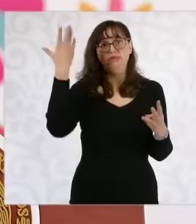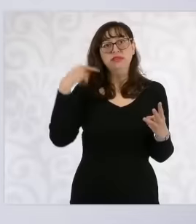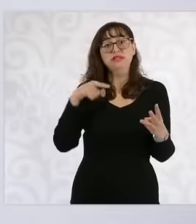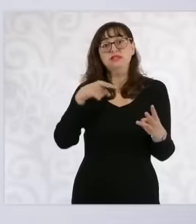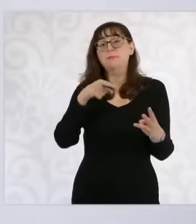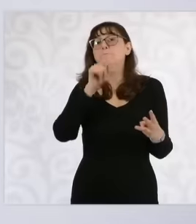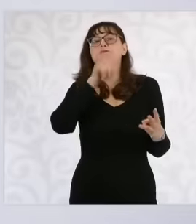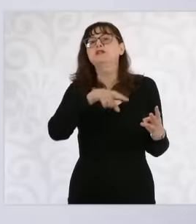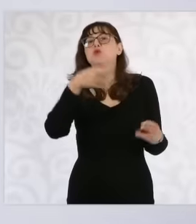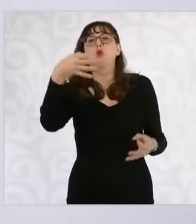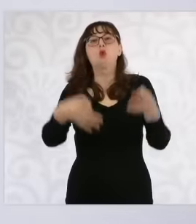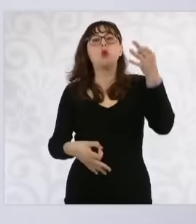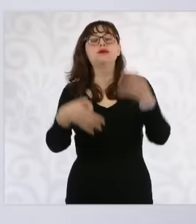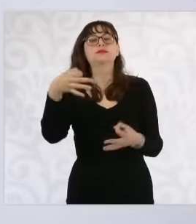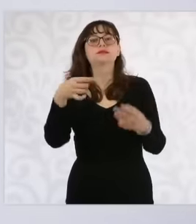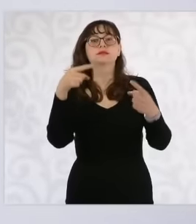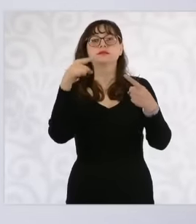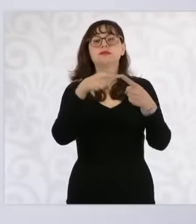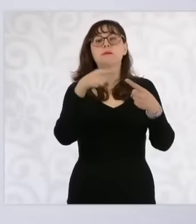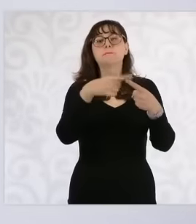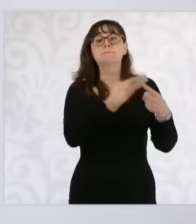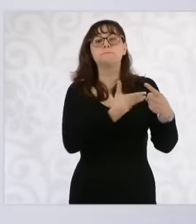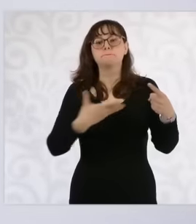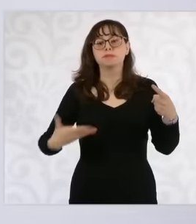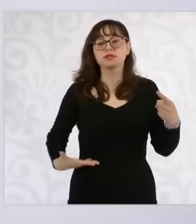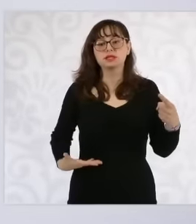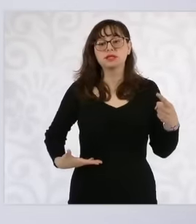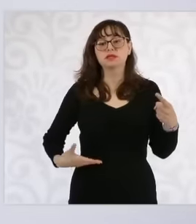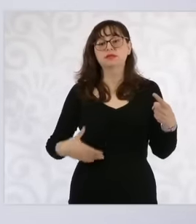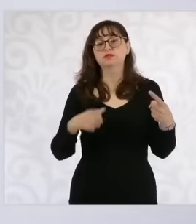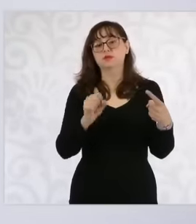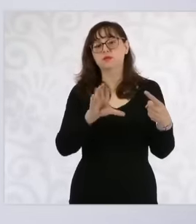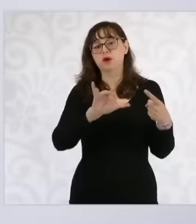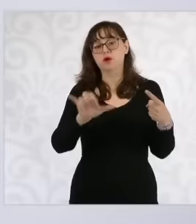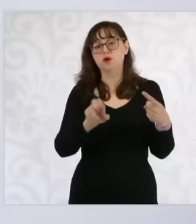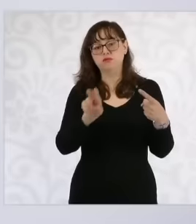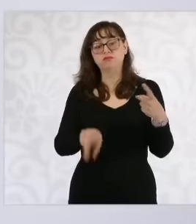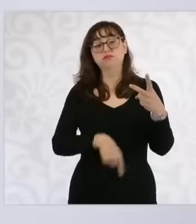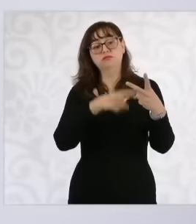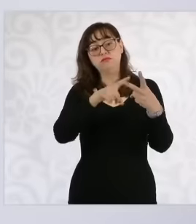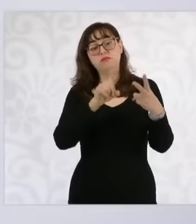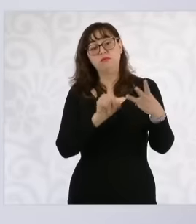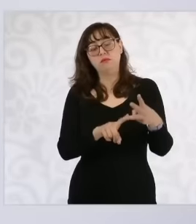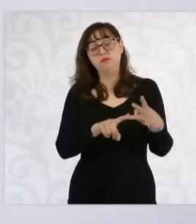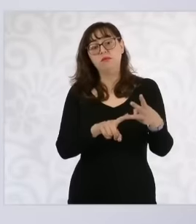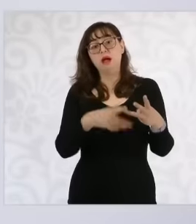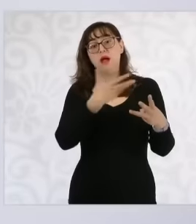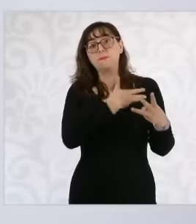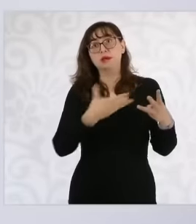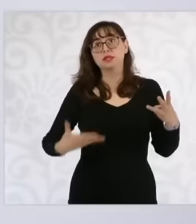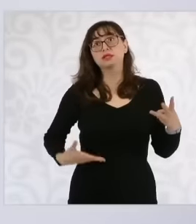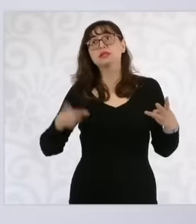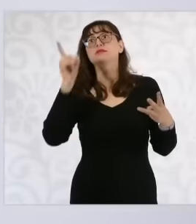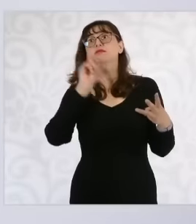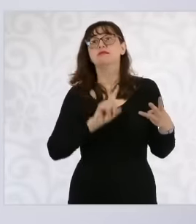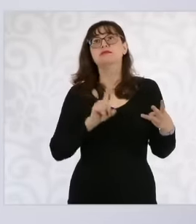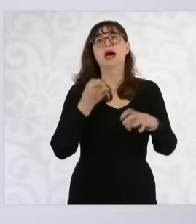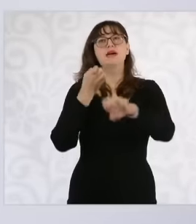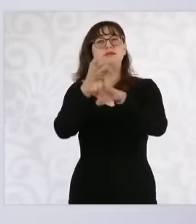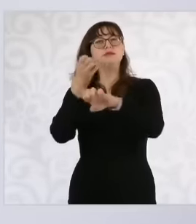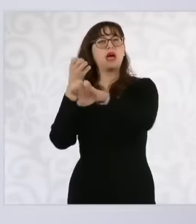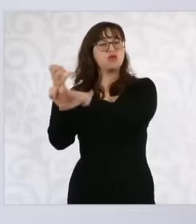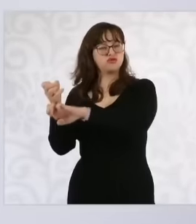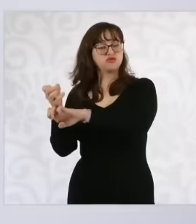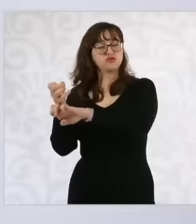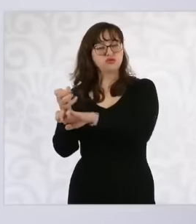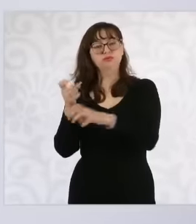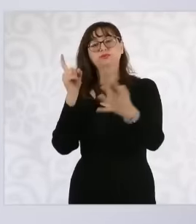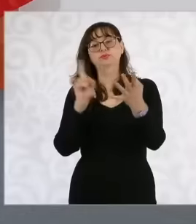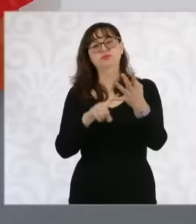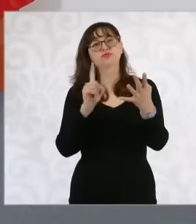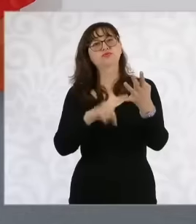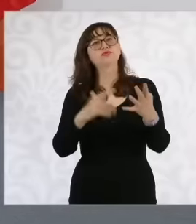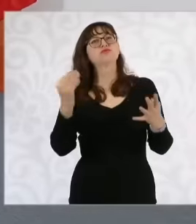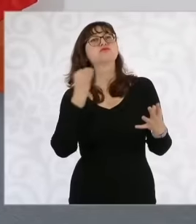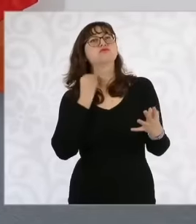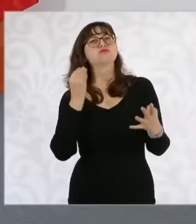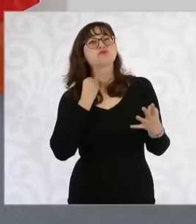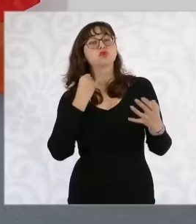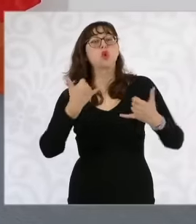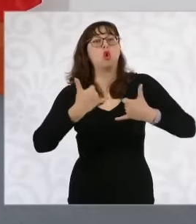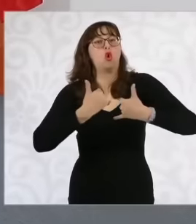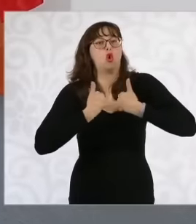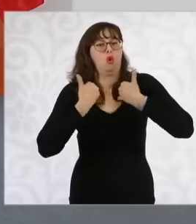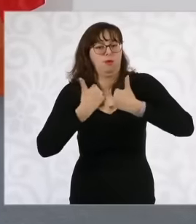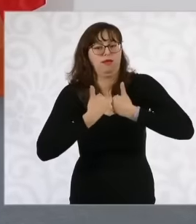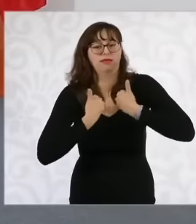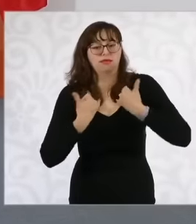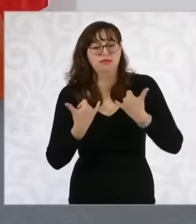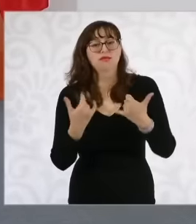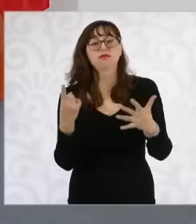and two presidents of state judicial branches and Then two lawyers, a young woman and an older lawyer,